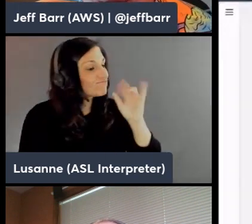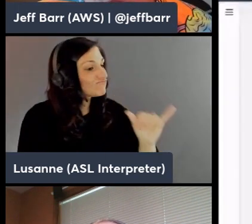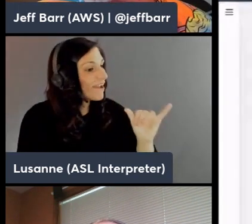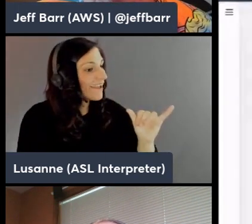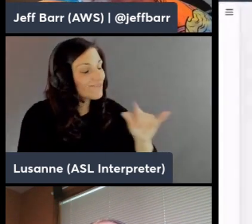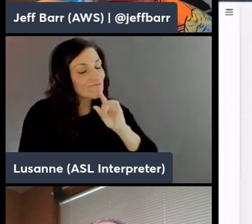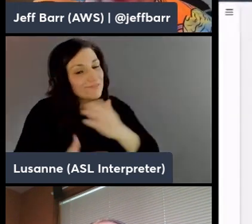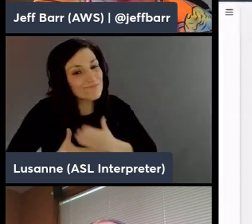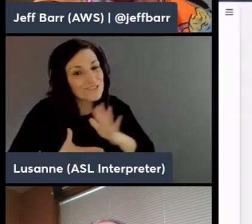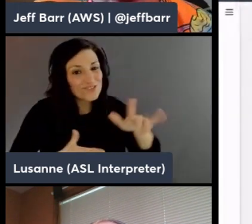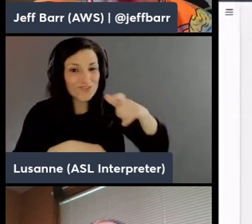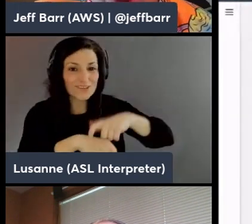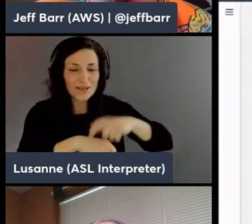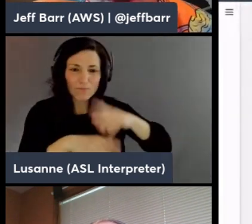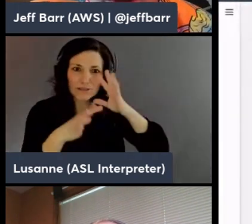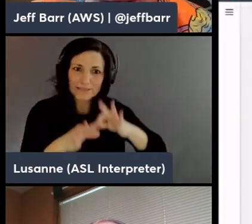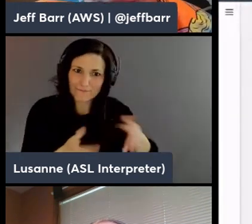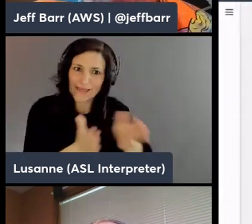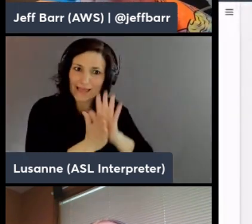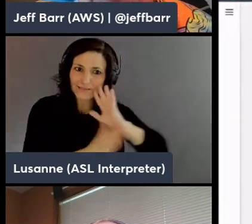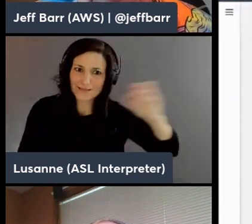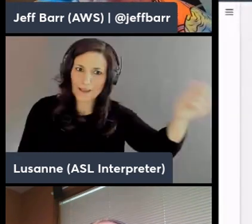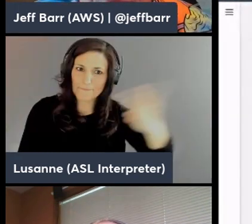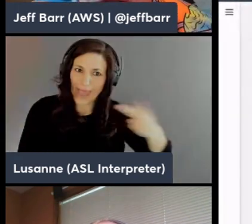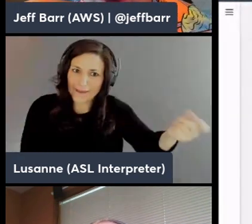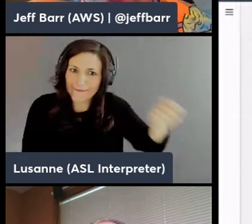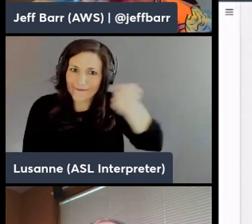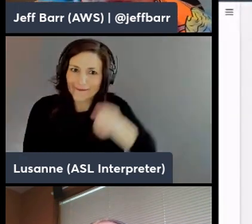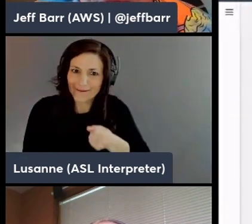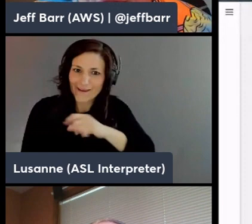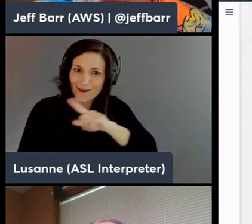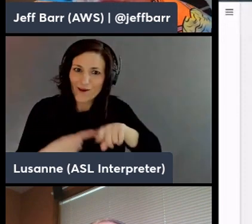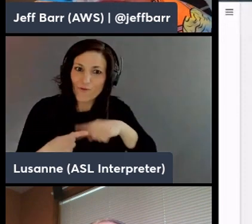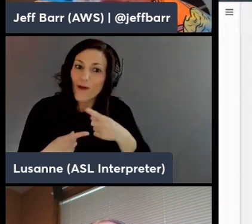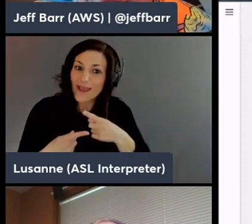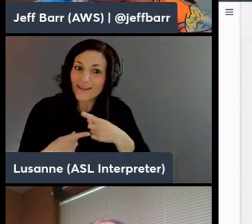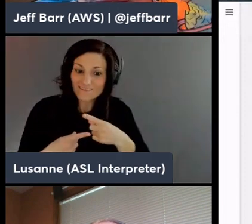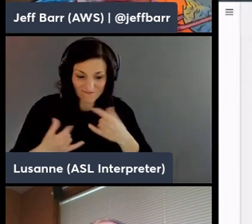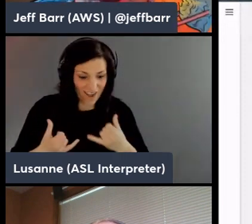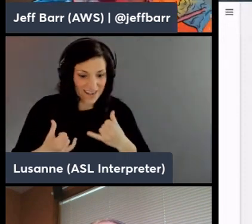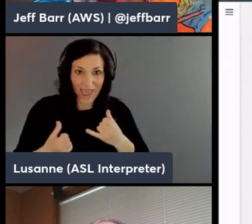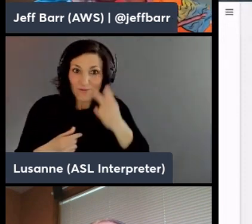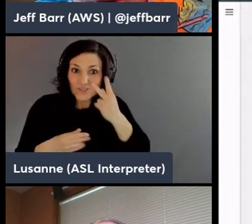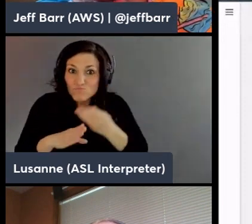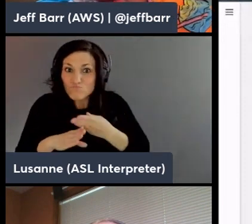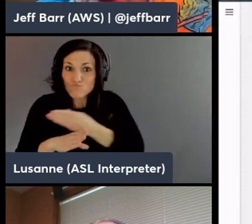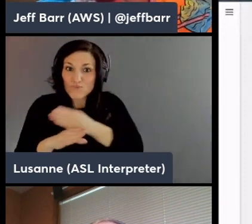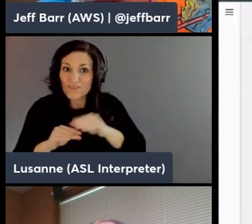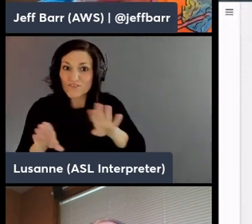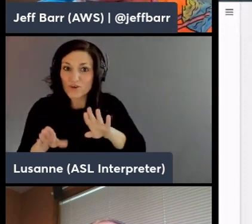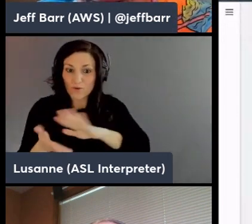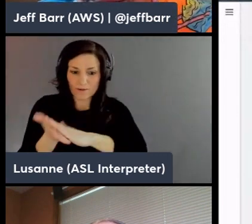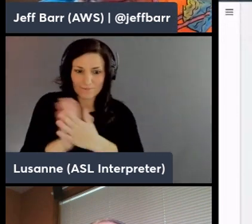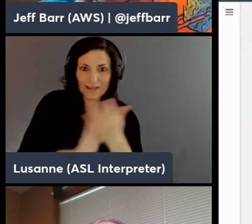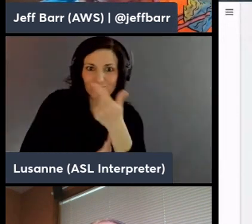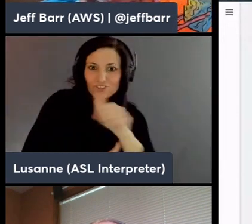and we'll definitely have you back as you graduate from preview to GA. So thanks so much for stopping by today.